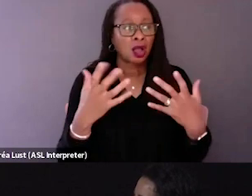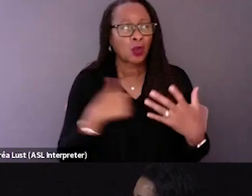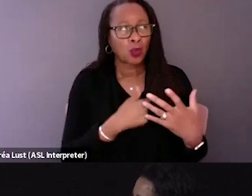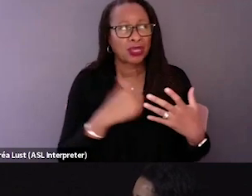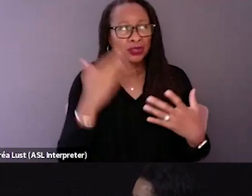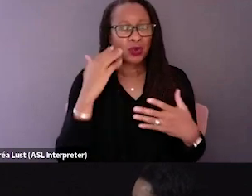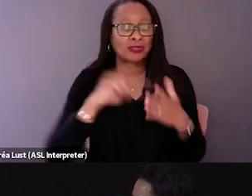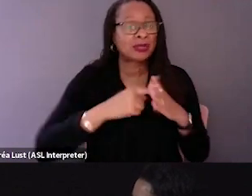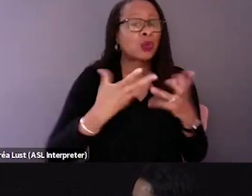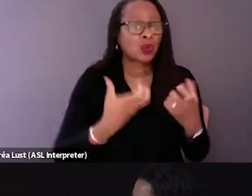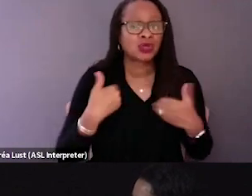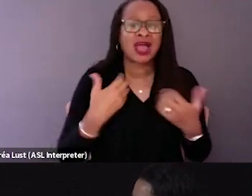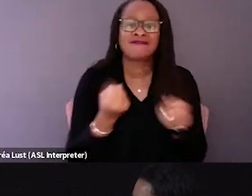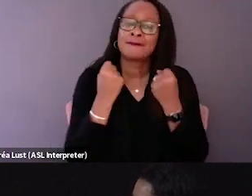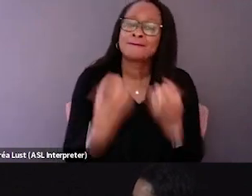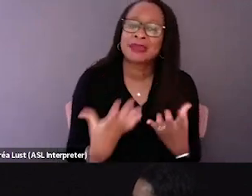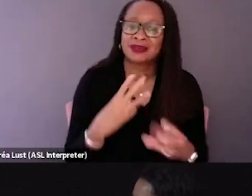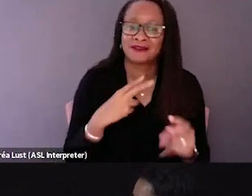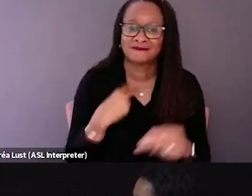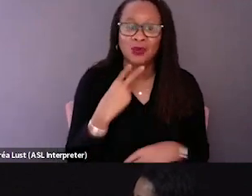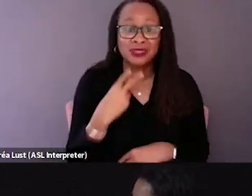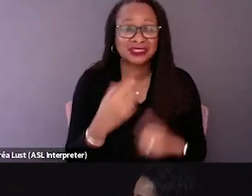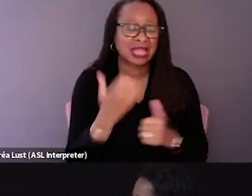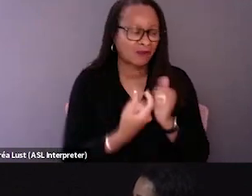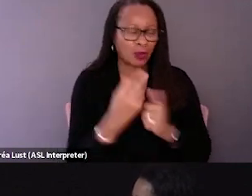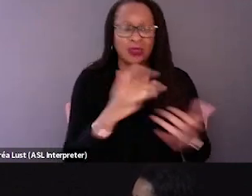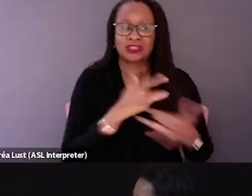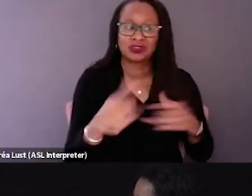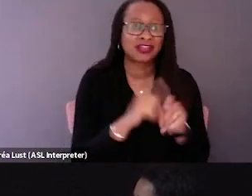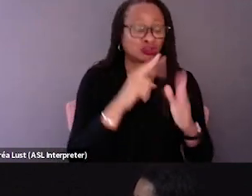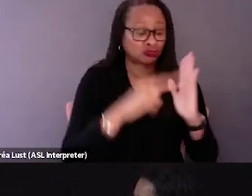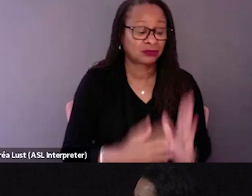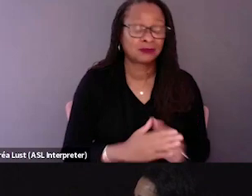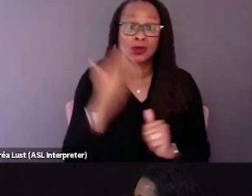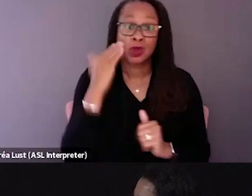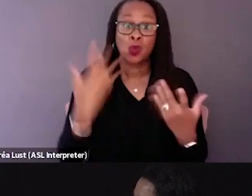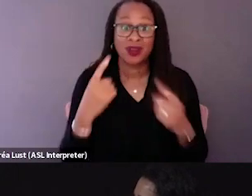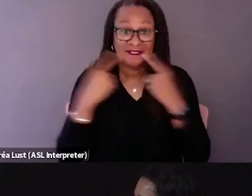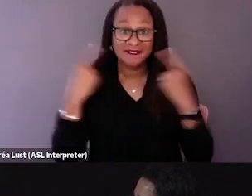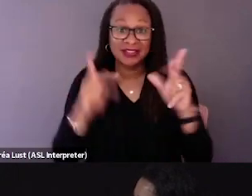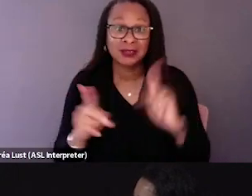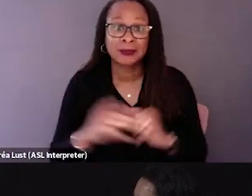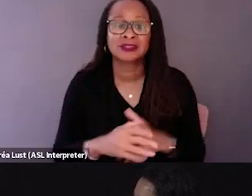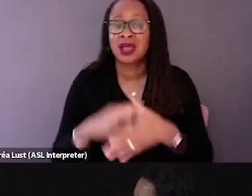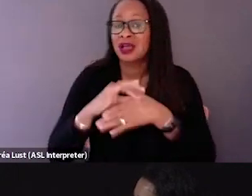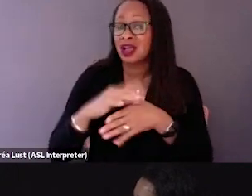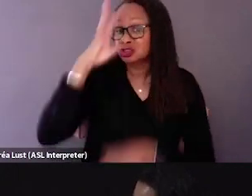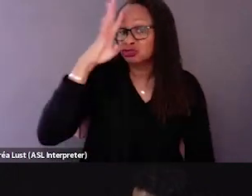that everyone we would consider to be a reader. So we knew we wanted celebrities, content creators,